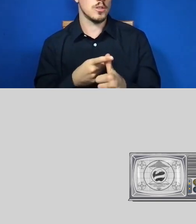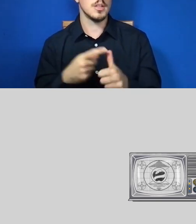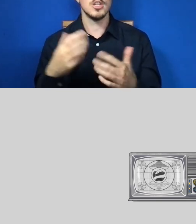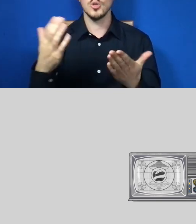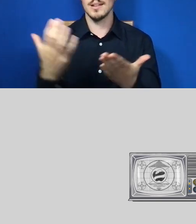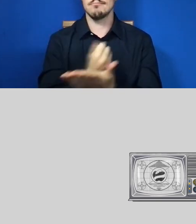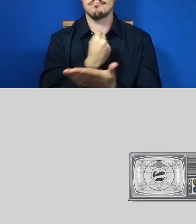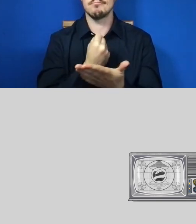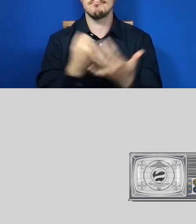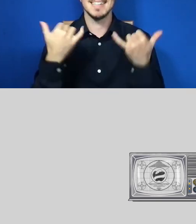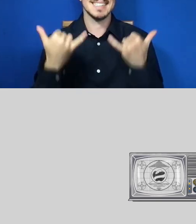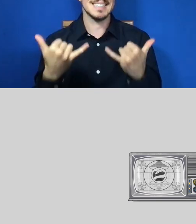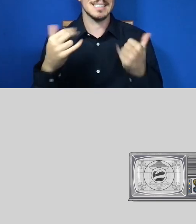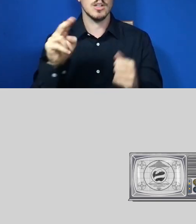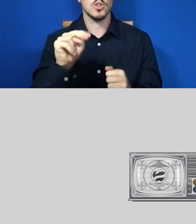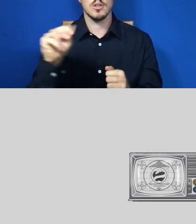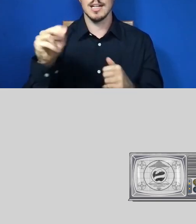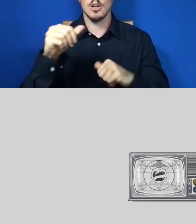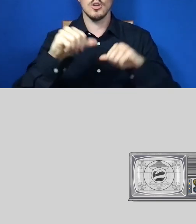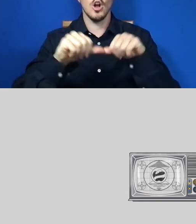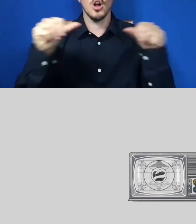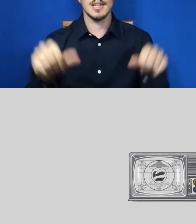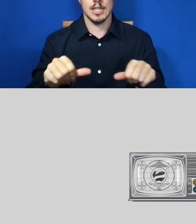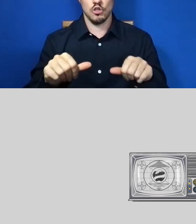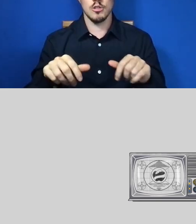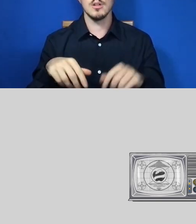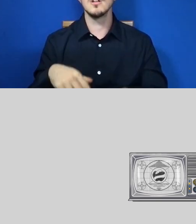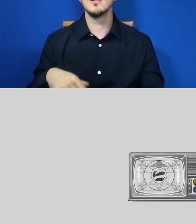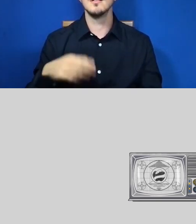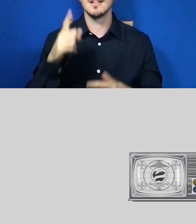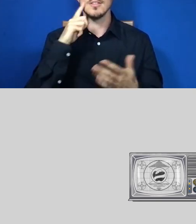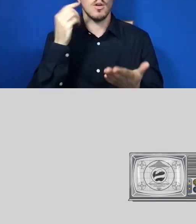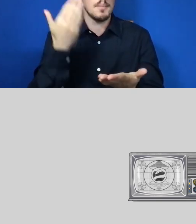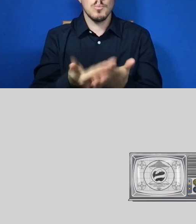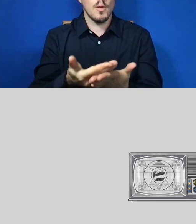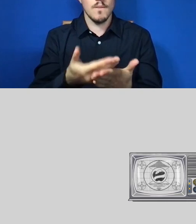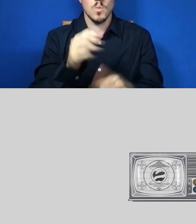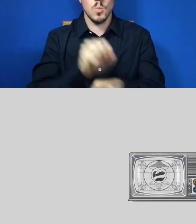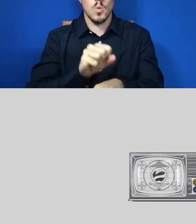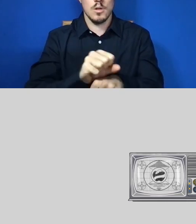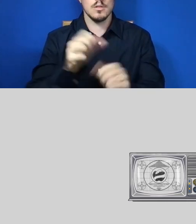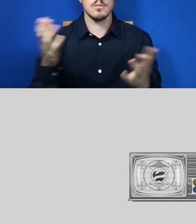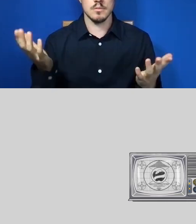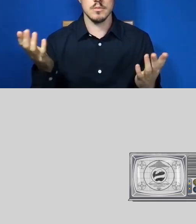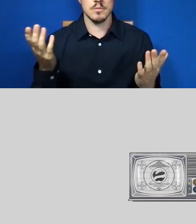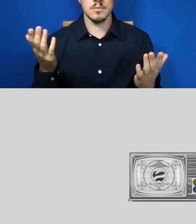you get to leverage existing neural network architectures that are proven to work on problems similar to ours,